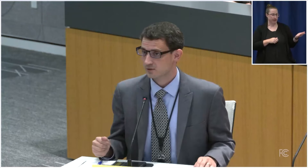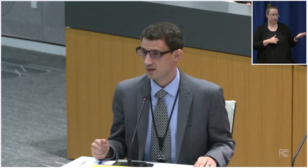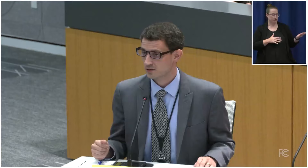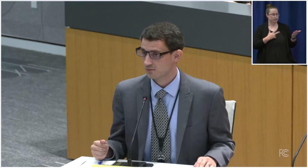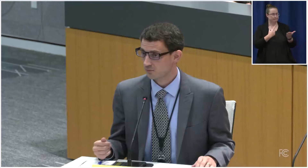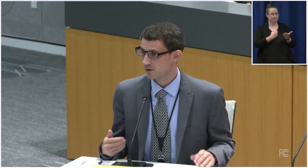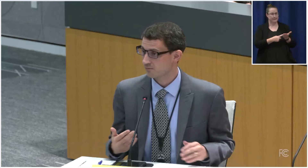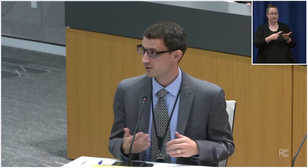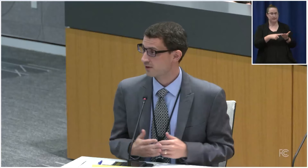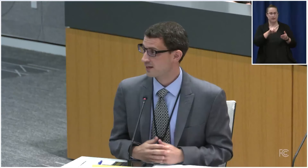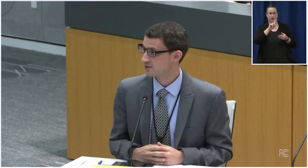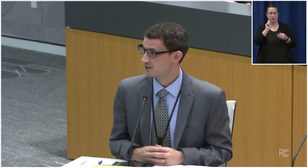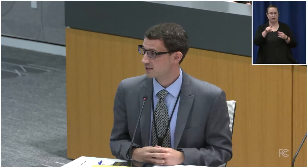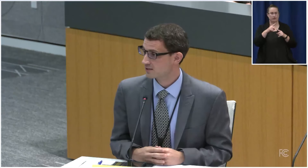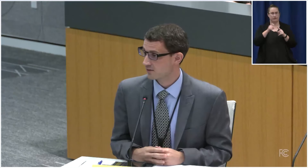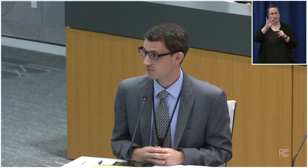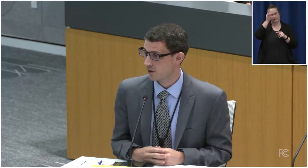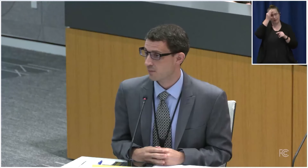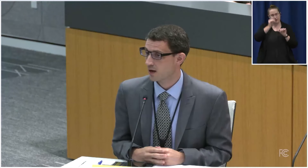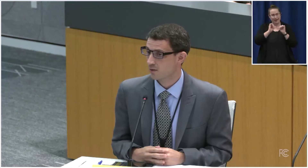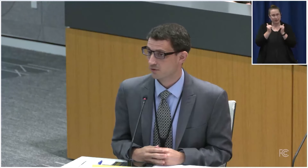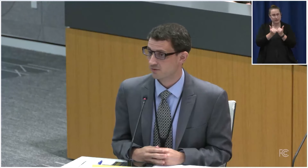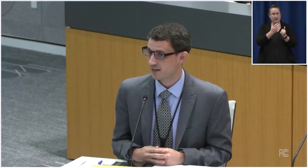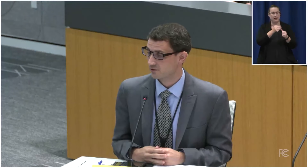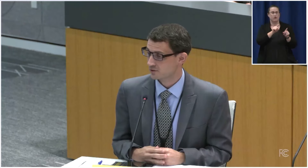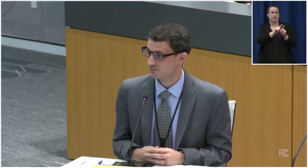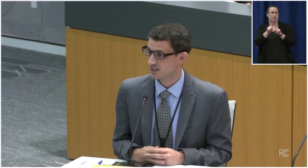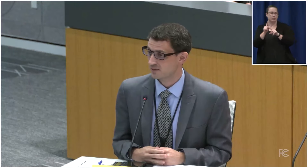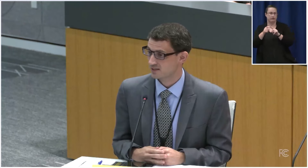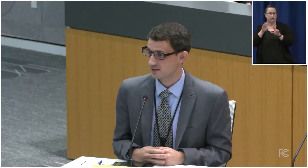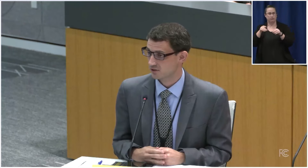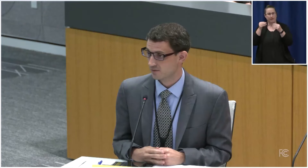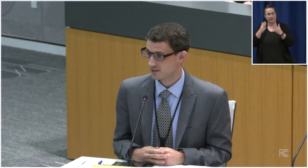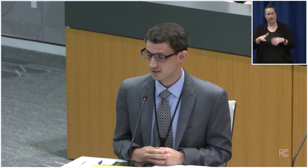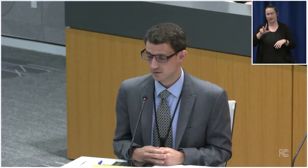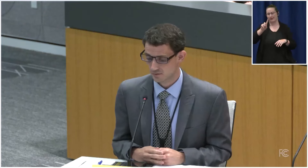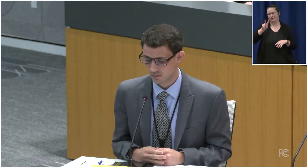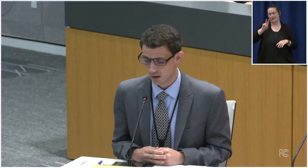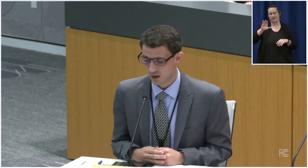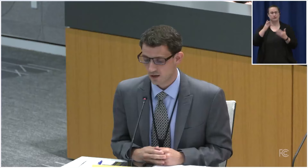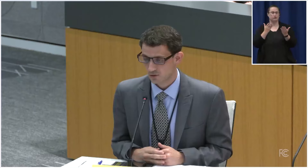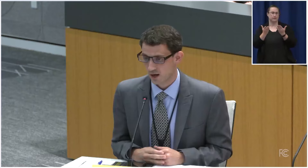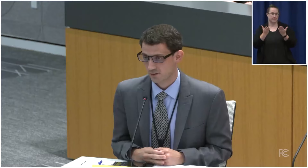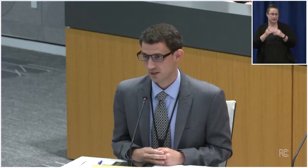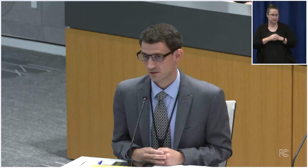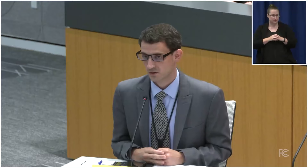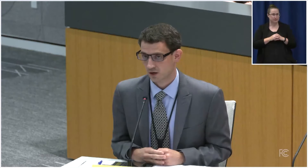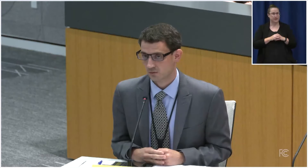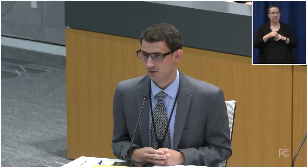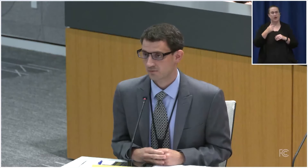PANELISTS TO INTRODUCE TO YOU TODAY TO THIS -- DISCUSS